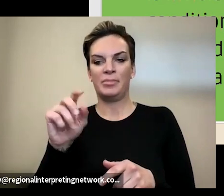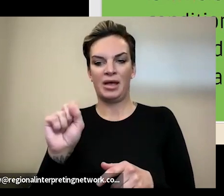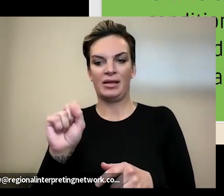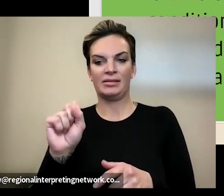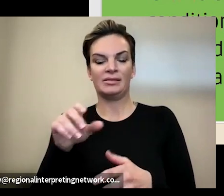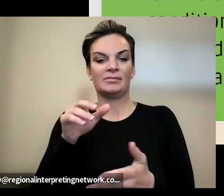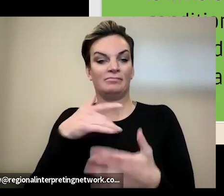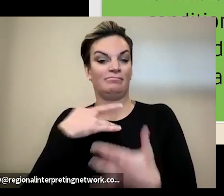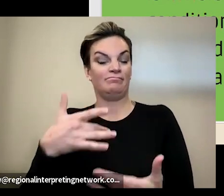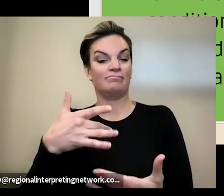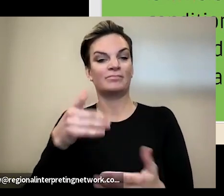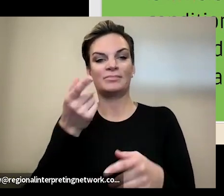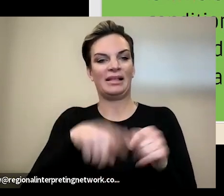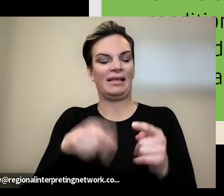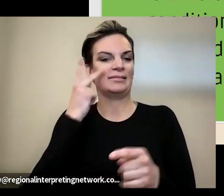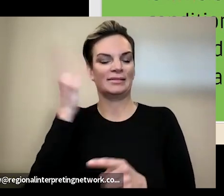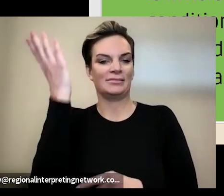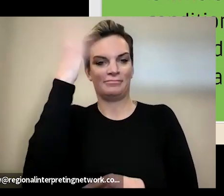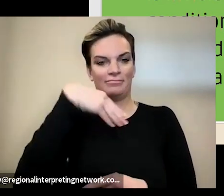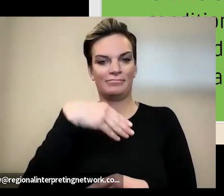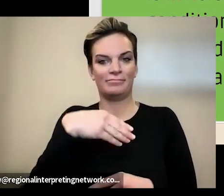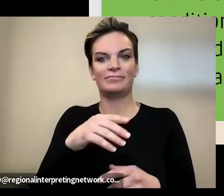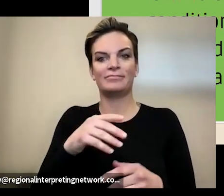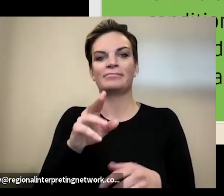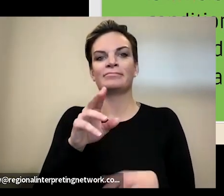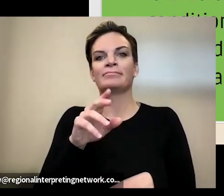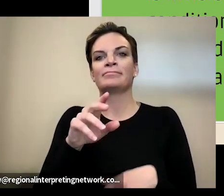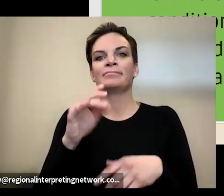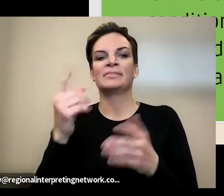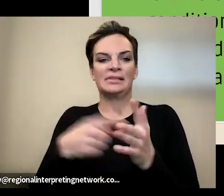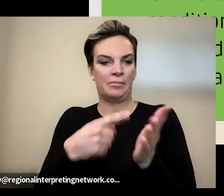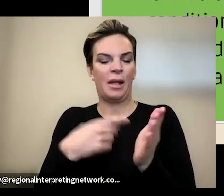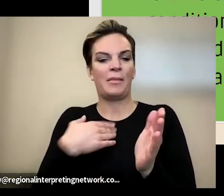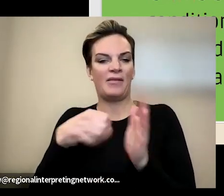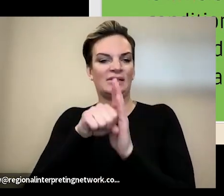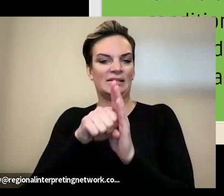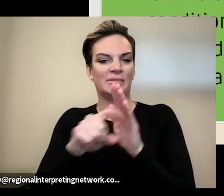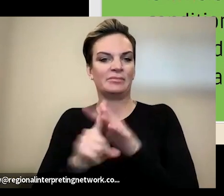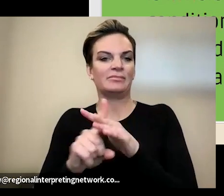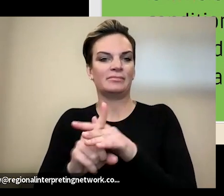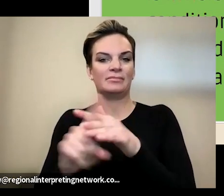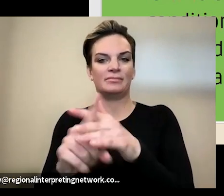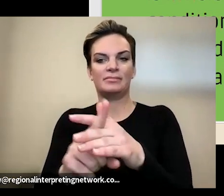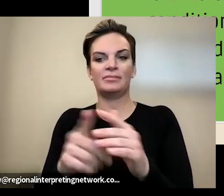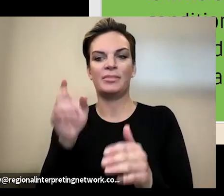typically see unless I become symptomatic and that is what really kind of made me understand